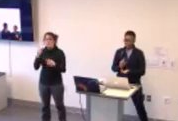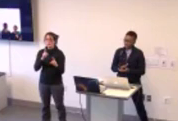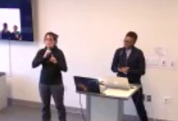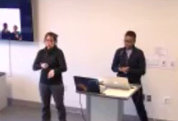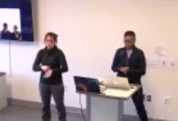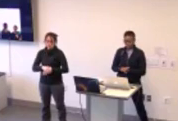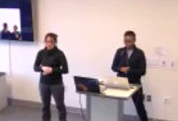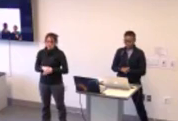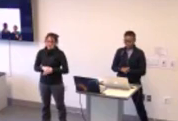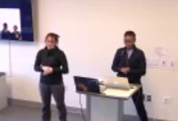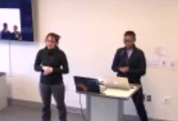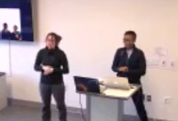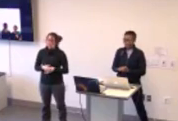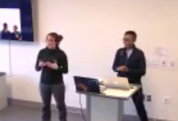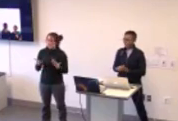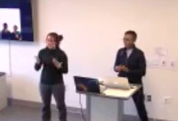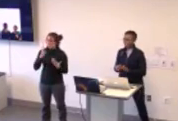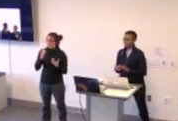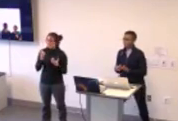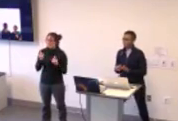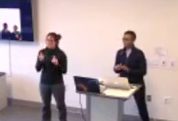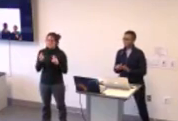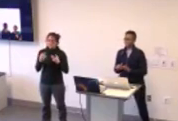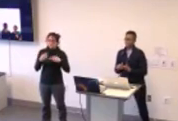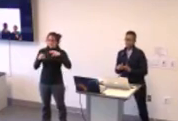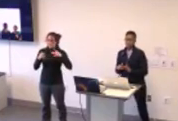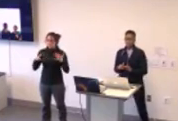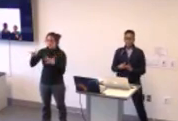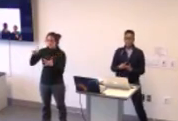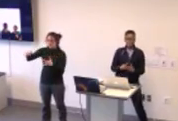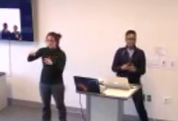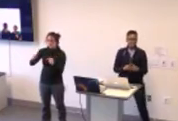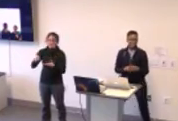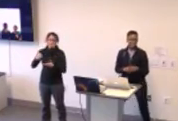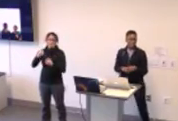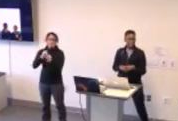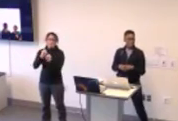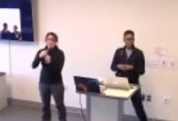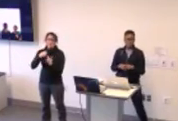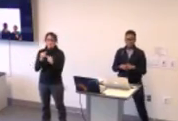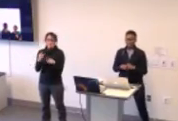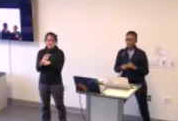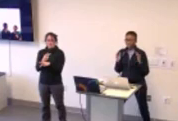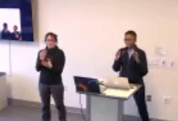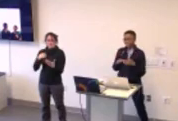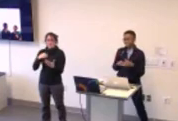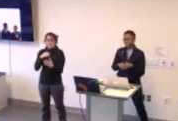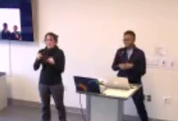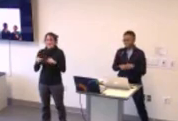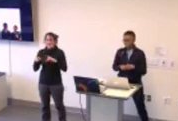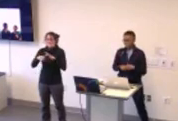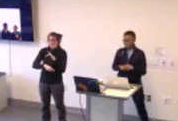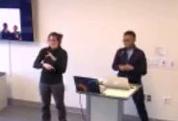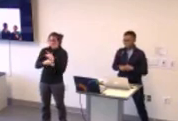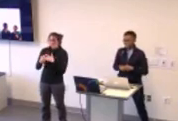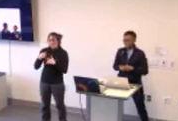So this will be quite the journey. And you all get to support me in figuring out what we can jump. And what we need to stay focused on.